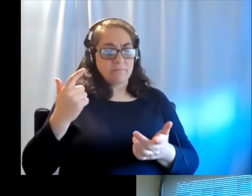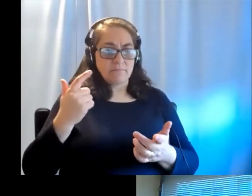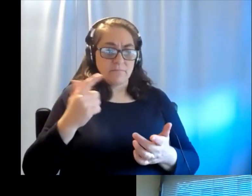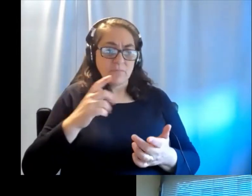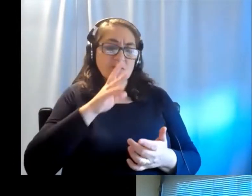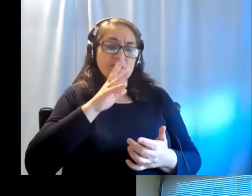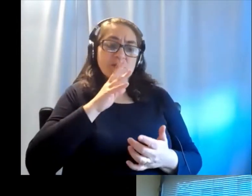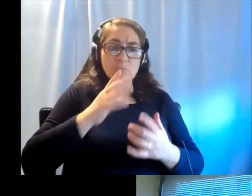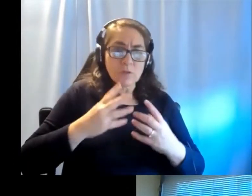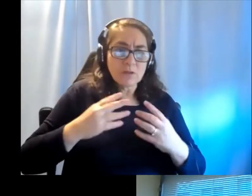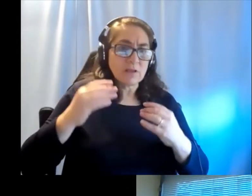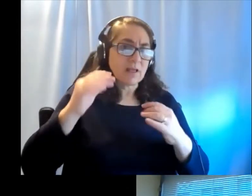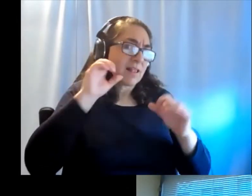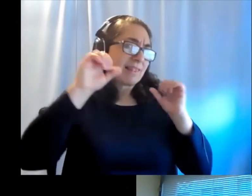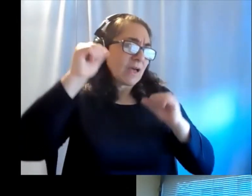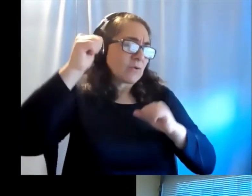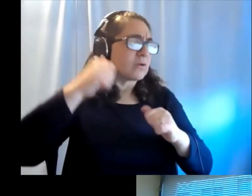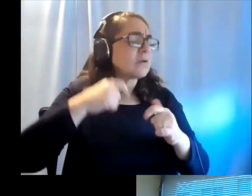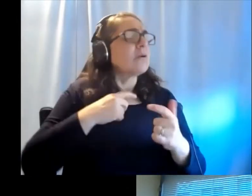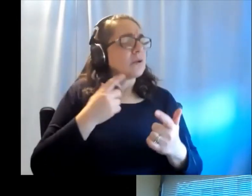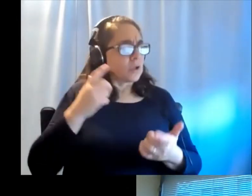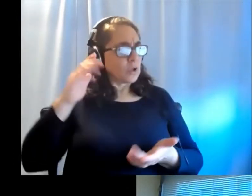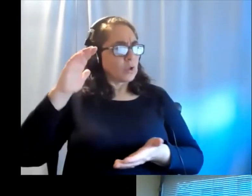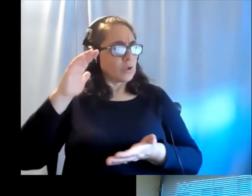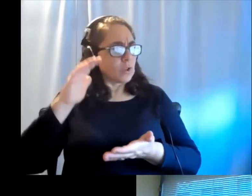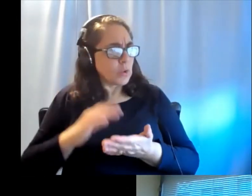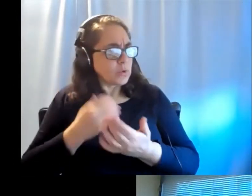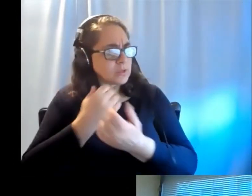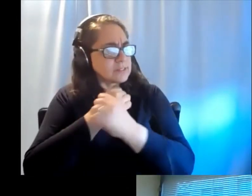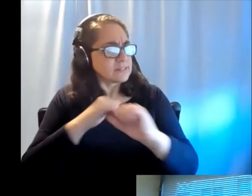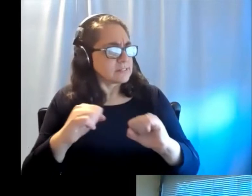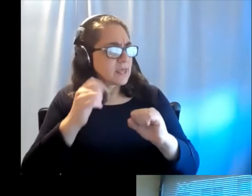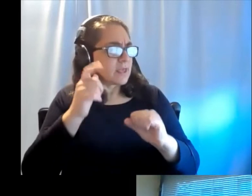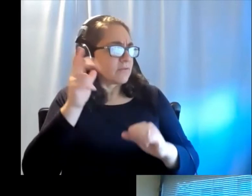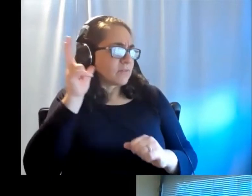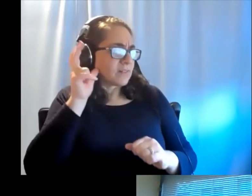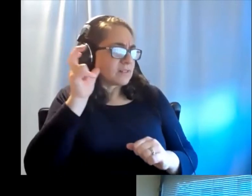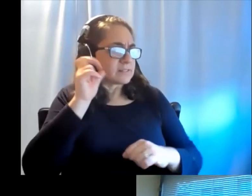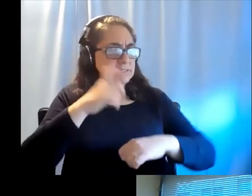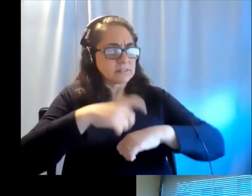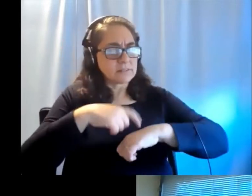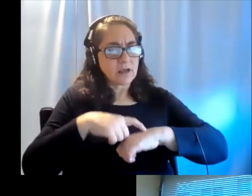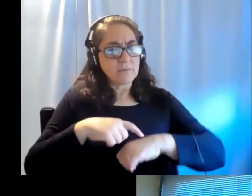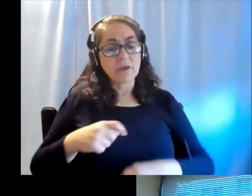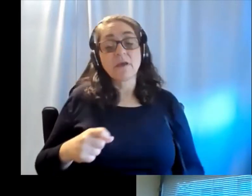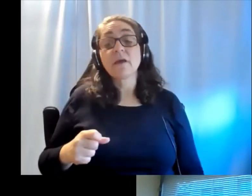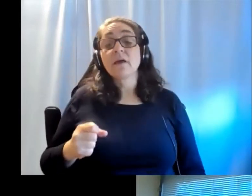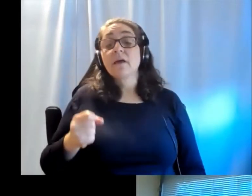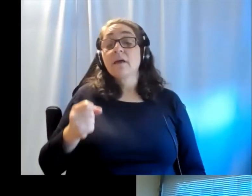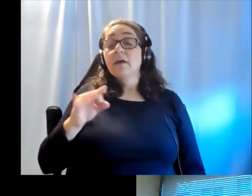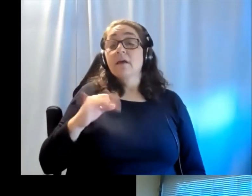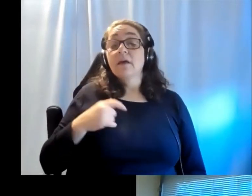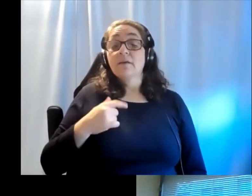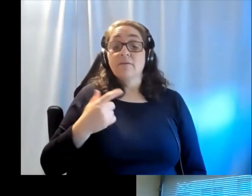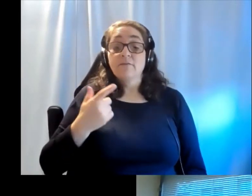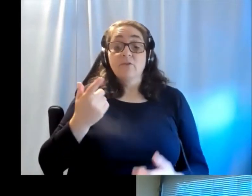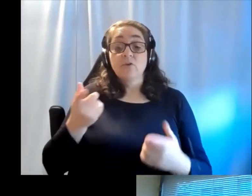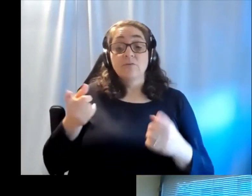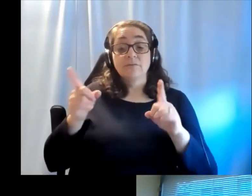So, certainly, if you are hearing somebody's audio device, they will probably have to raise